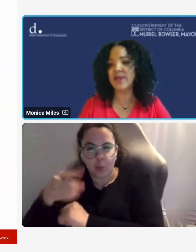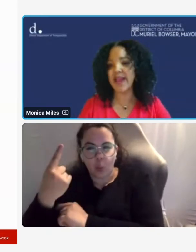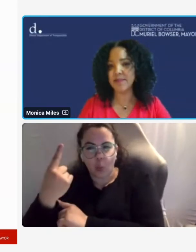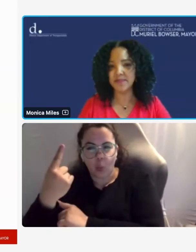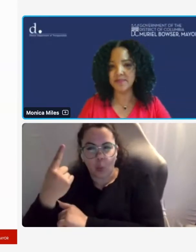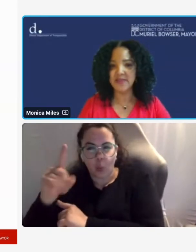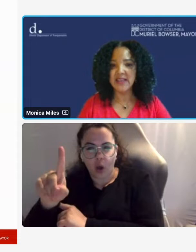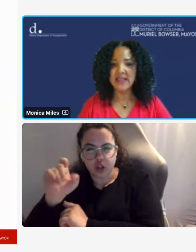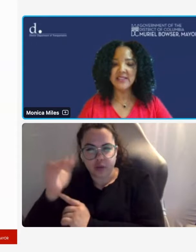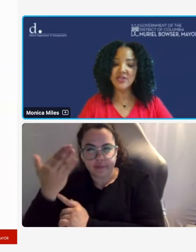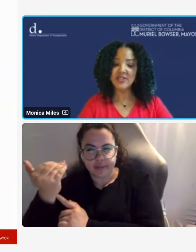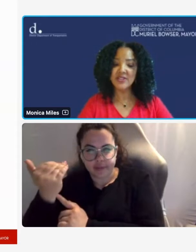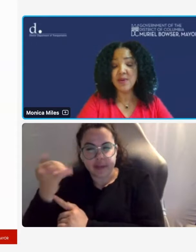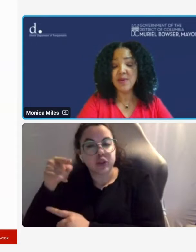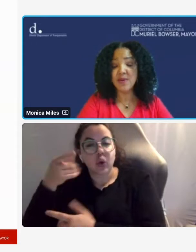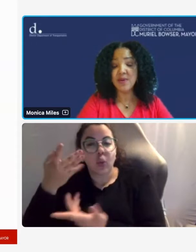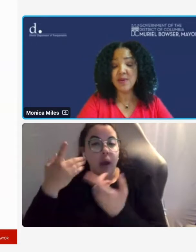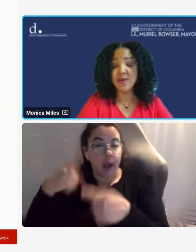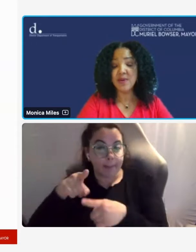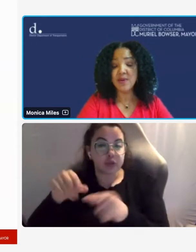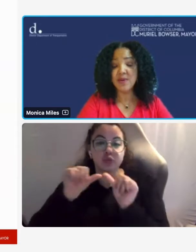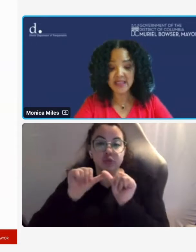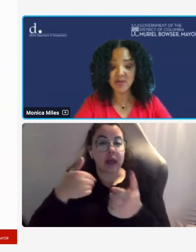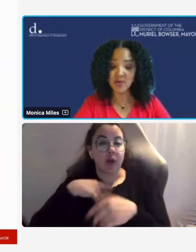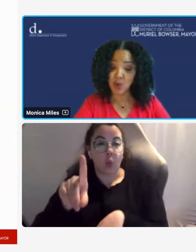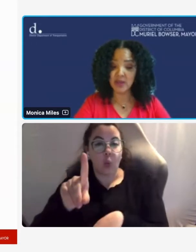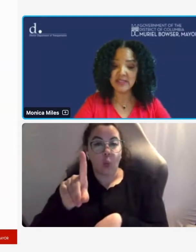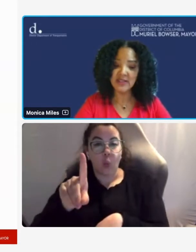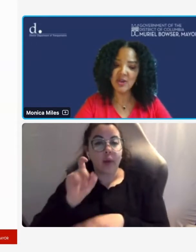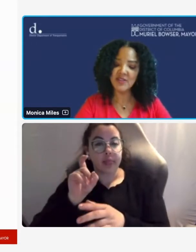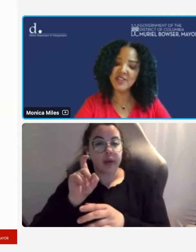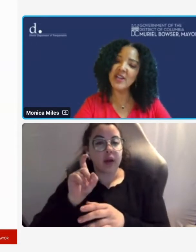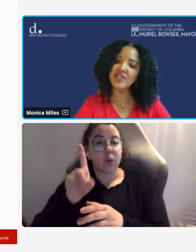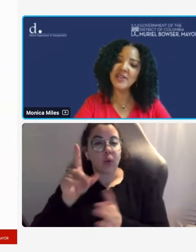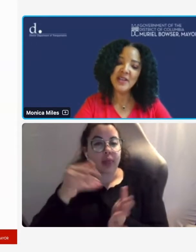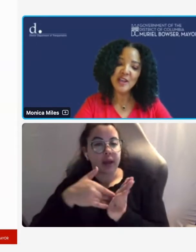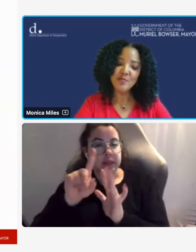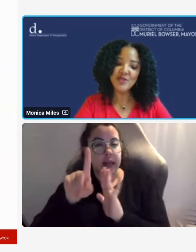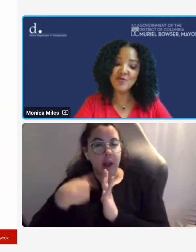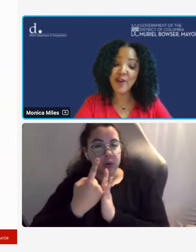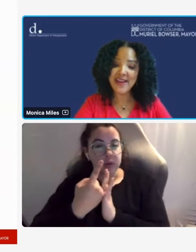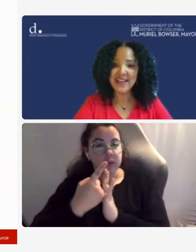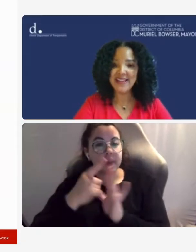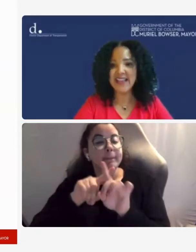would happen so you still have your 1 000 hours that were worked on this project but the rate has